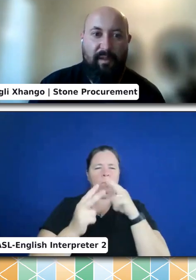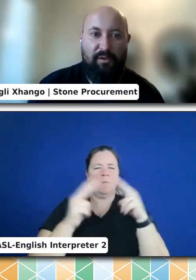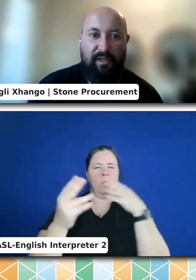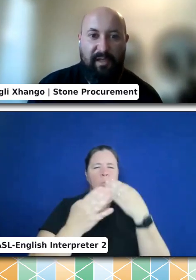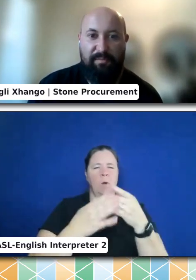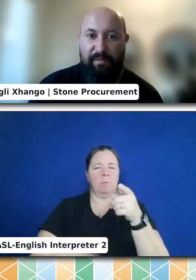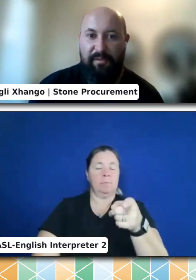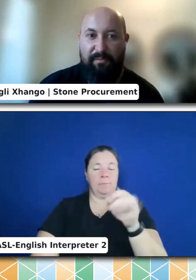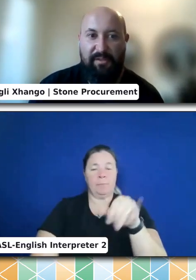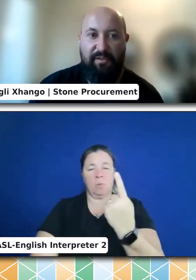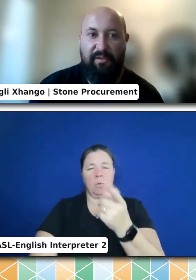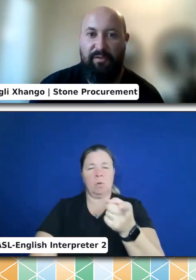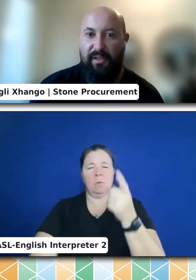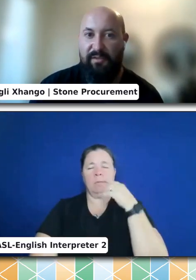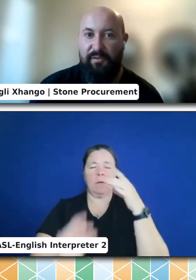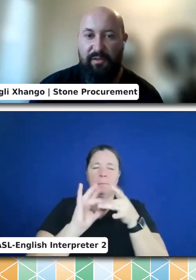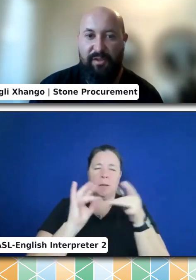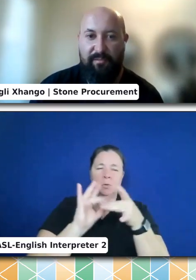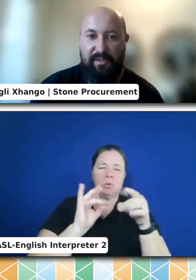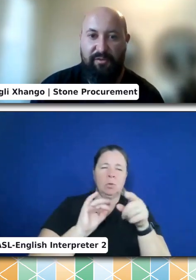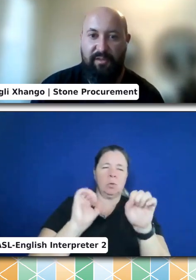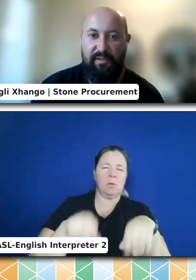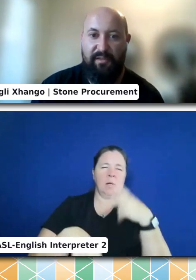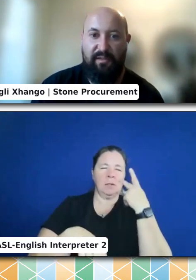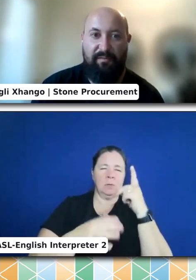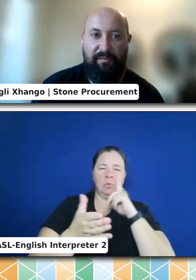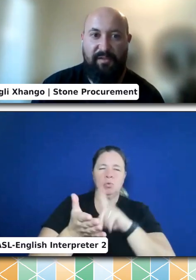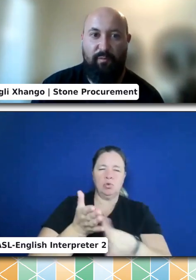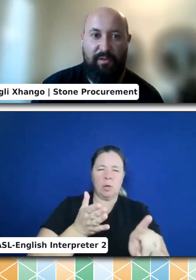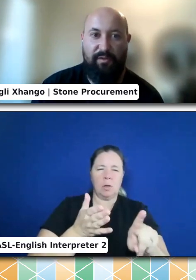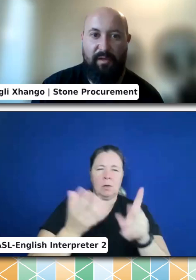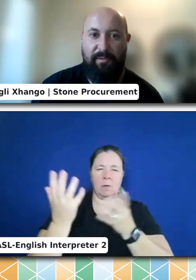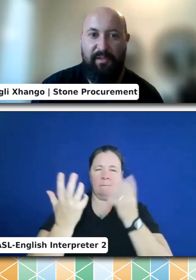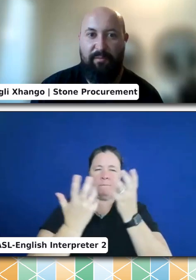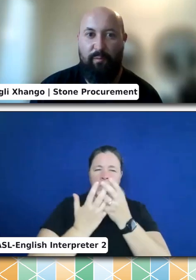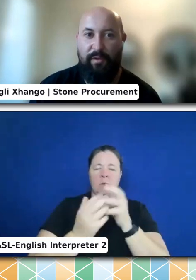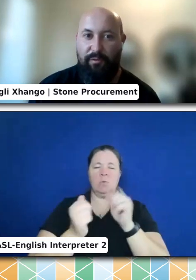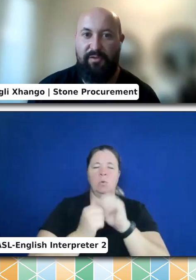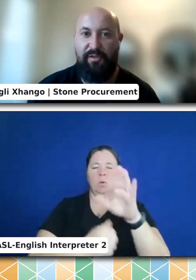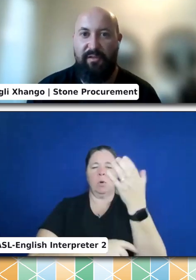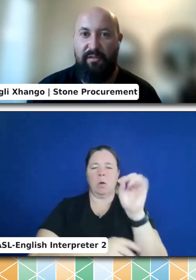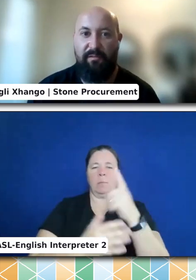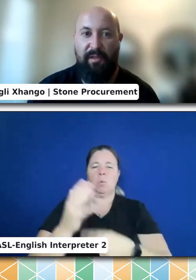So, as previously mentioned, you kind of just want to check, make sure that it fits with your company for what you're actually.